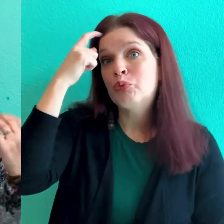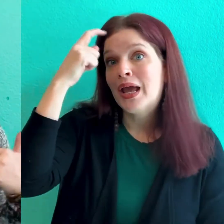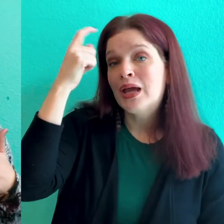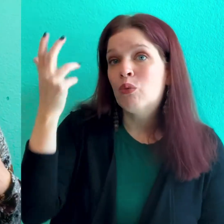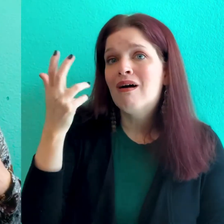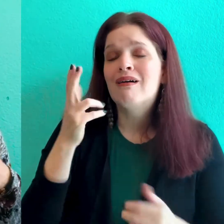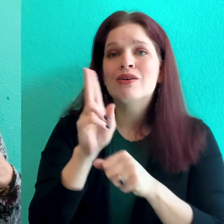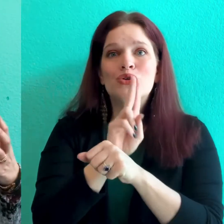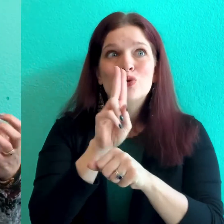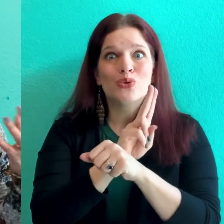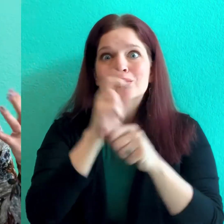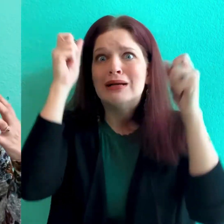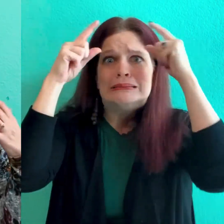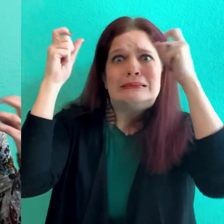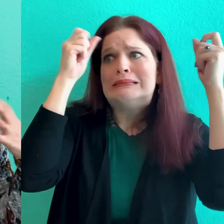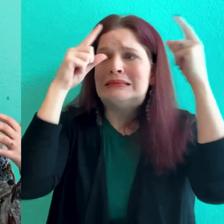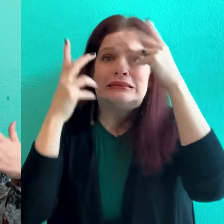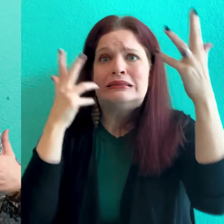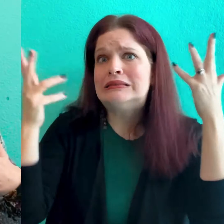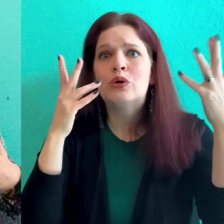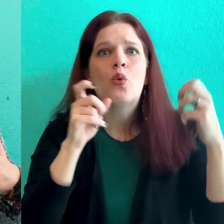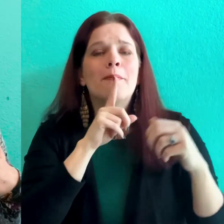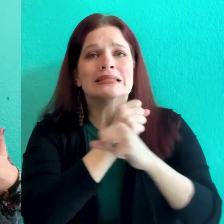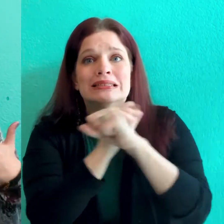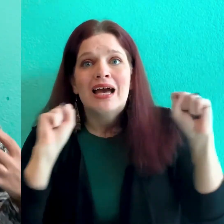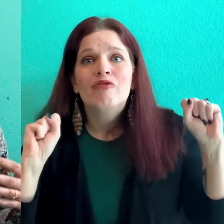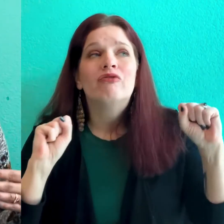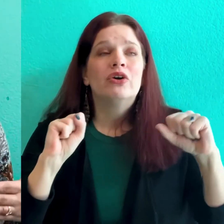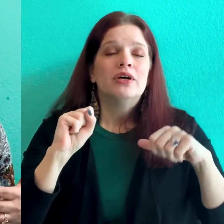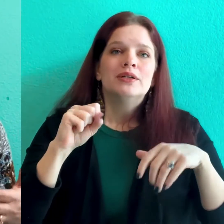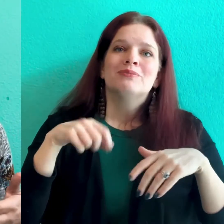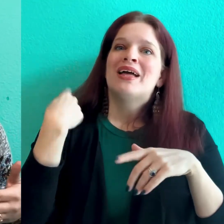Neurologically, we are using firing all of our neurons in terms of keeping ourselves safe.